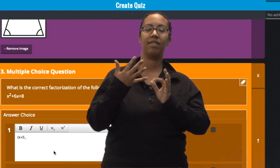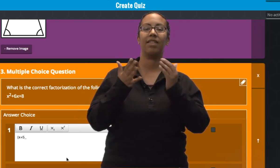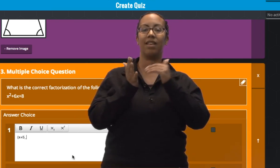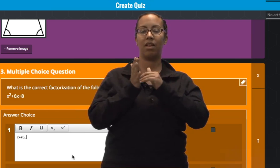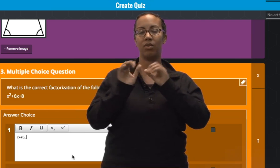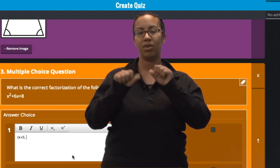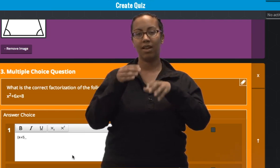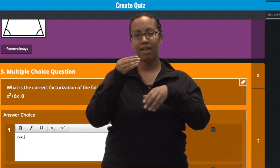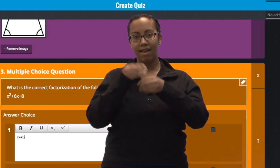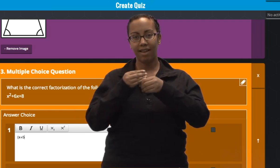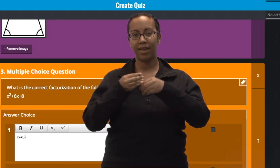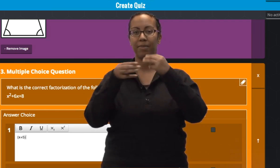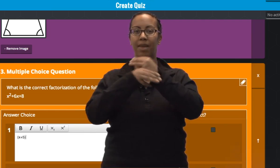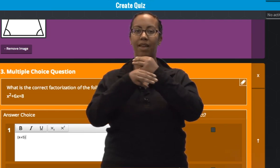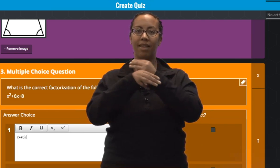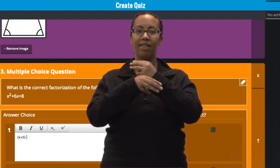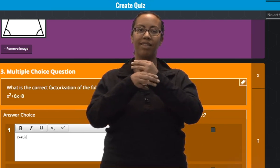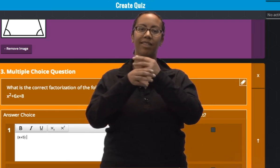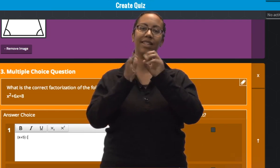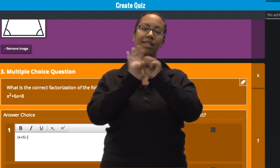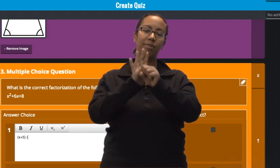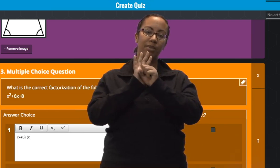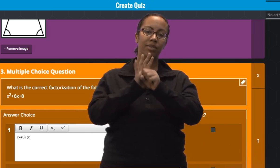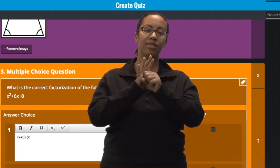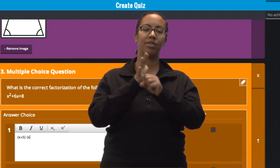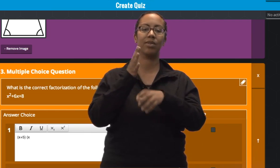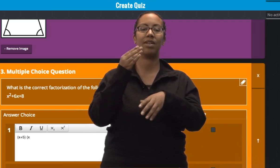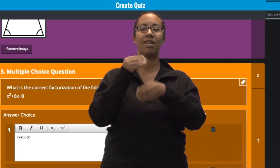So you put your answer choices, and again, you can add math symbols.